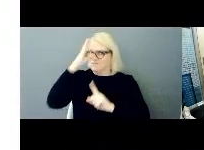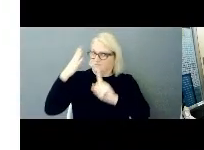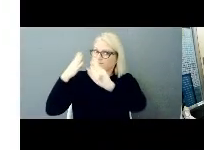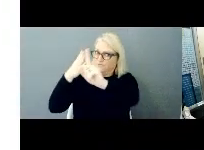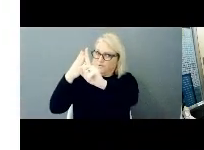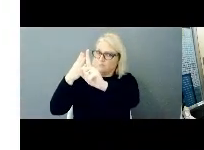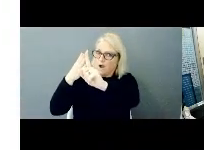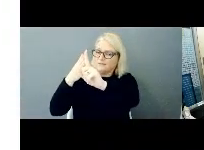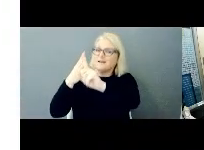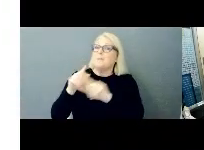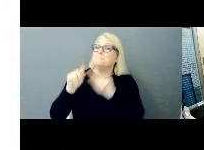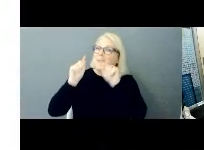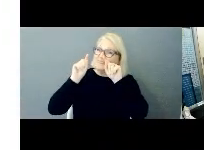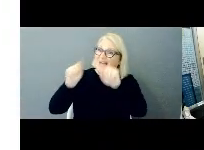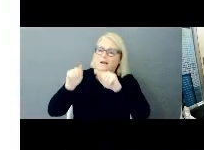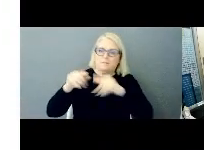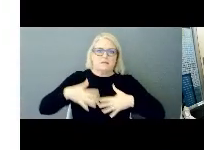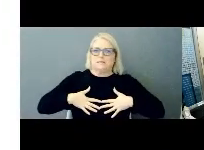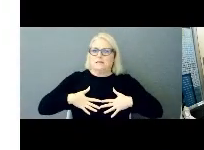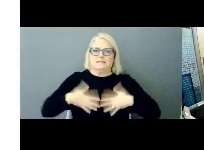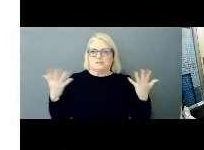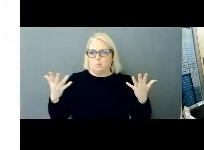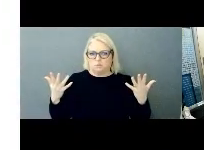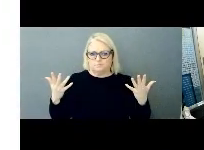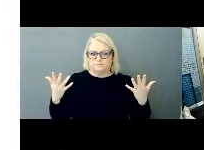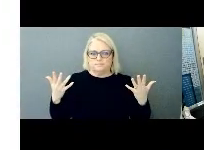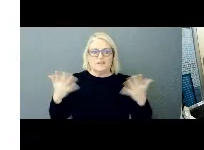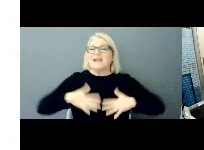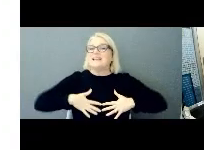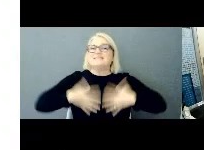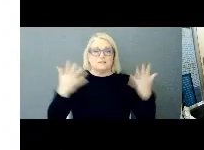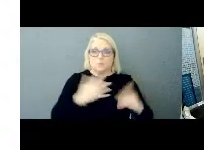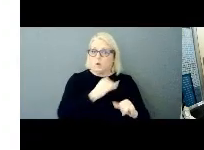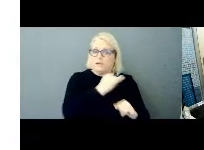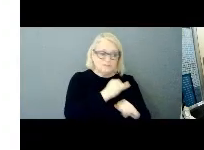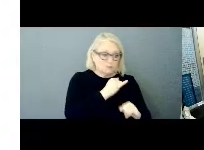It knows what's not quality. It doesn't want institutions. It doesn't want restrictions on people's rights.